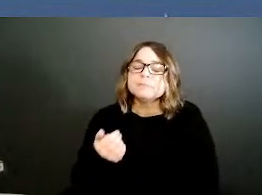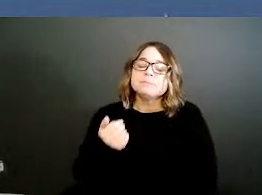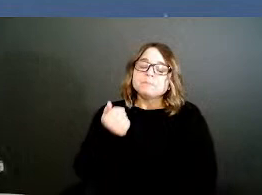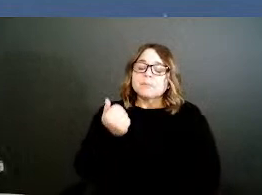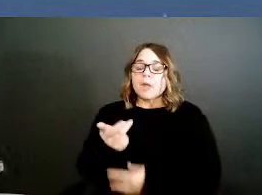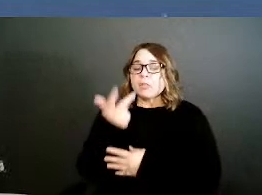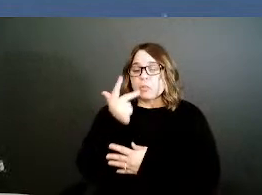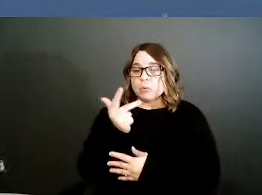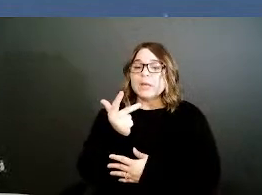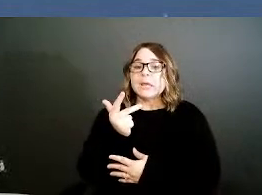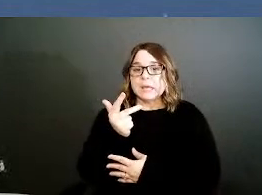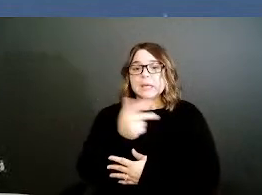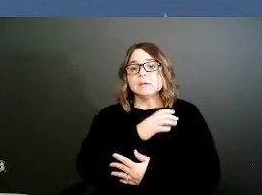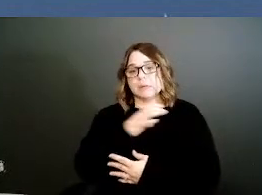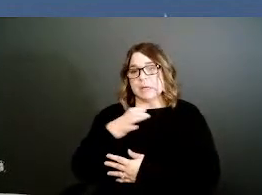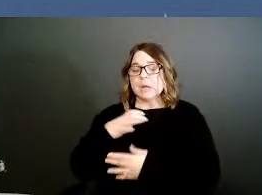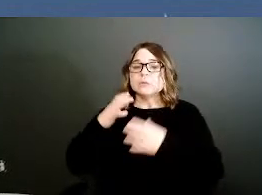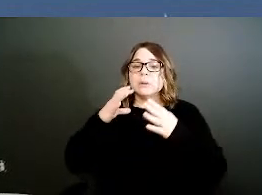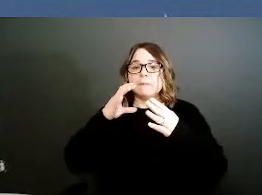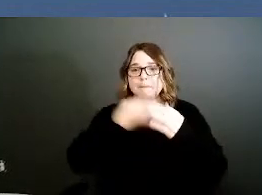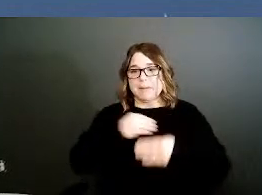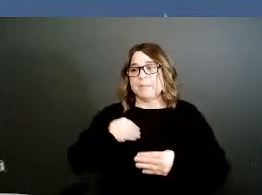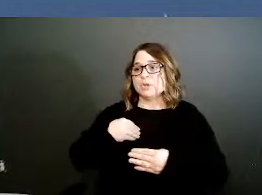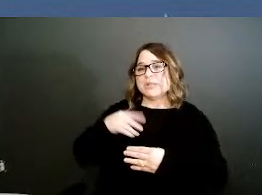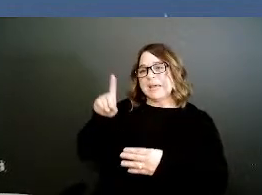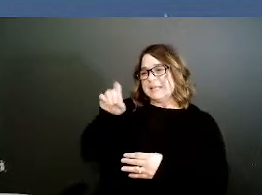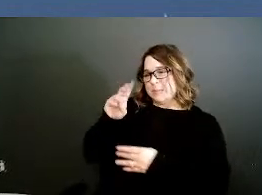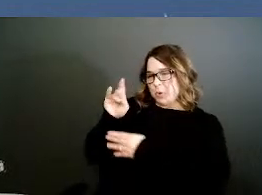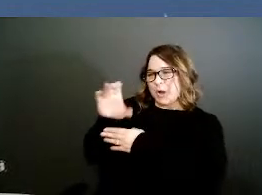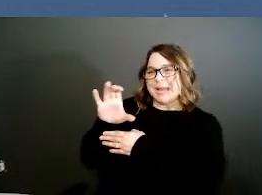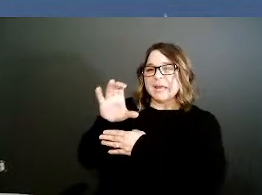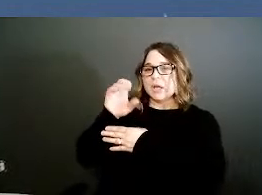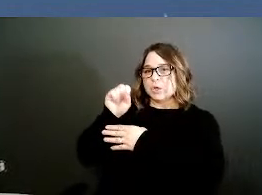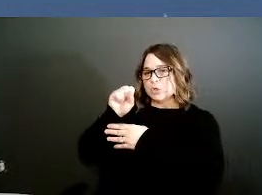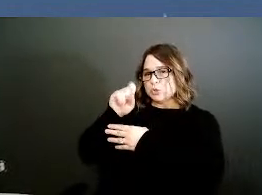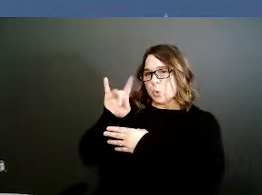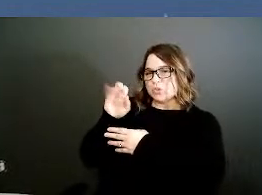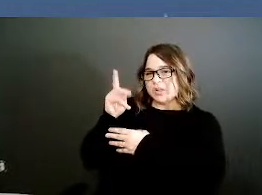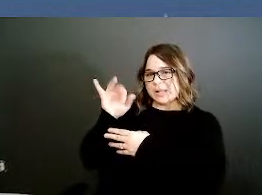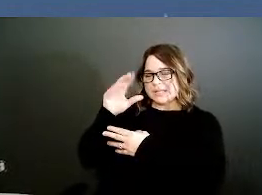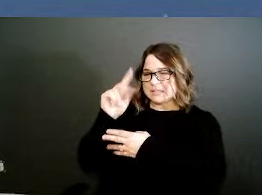AS DEMOCRATIC SOCIALISTS, IT'S LIKELY THAT AT LEAST THOSE THREE WOULD STRONGLY SUPPORT SUCH